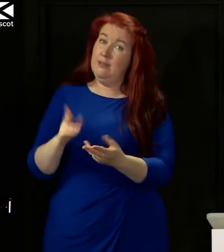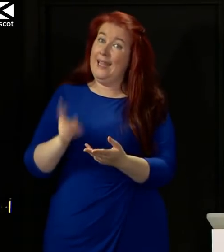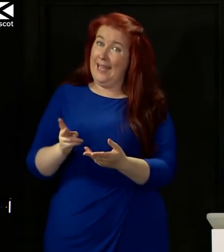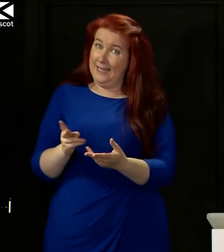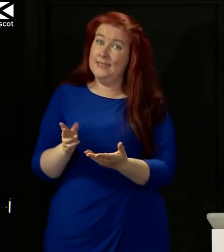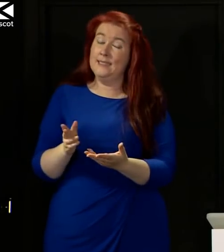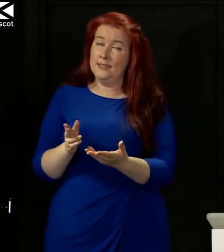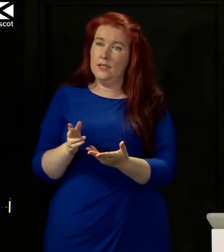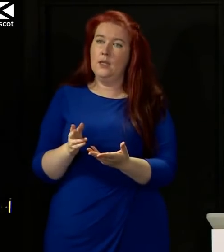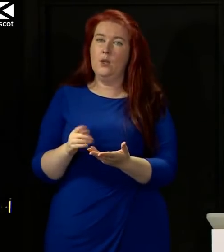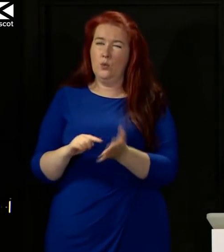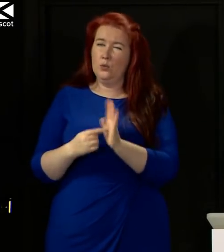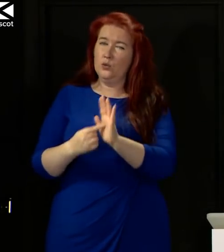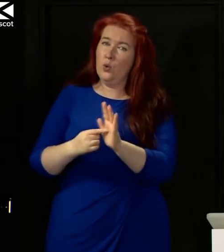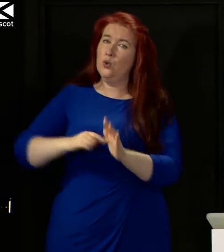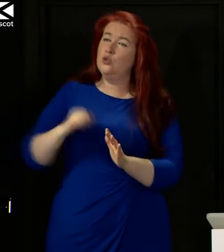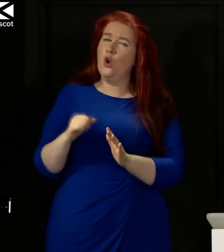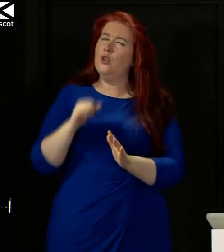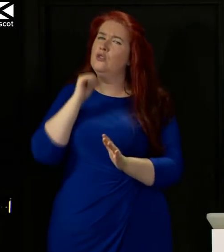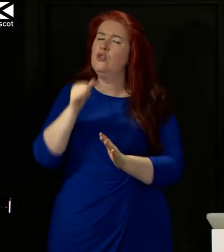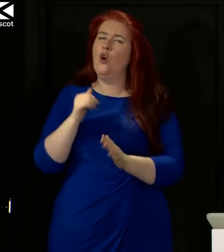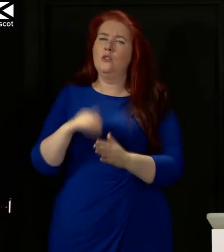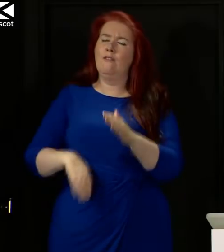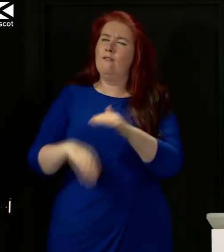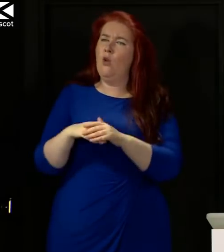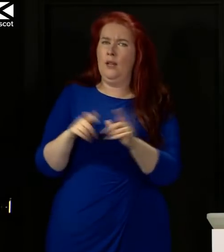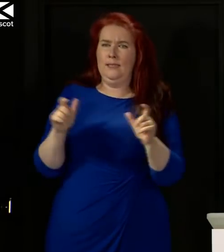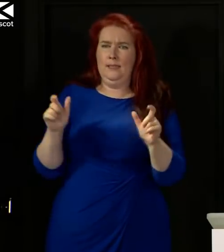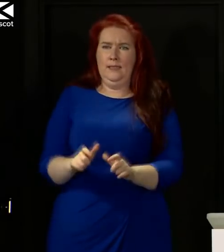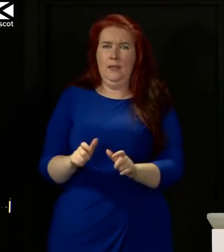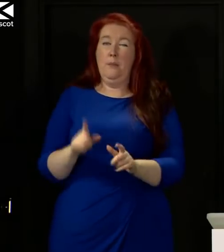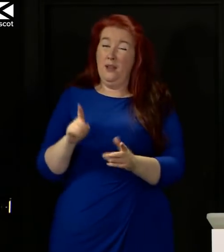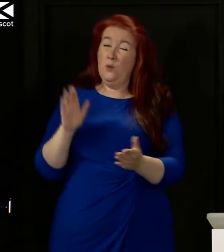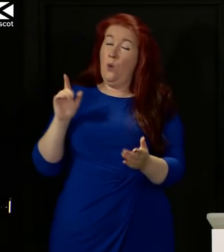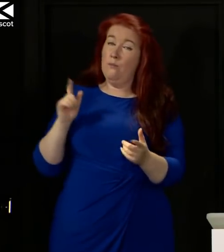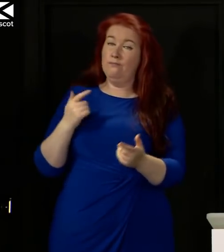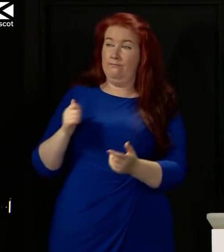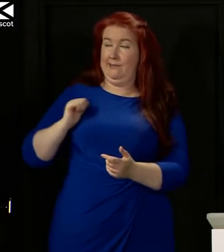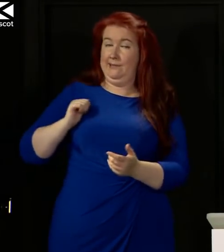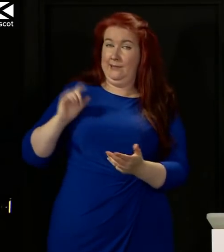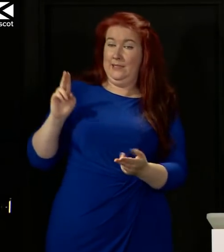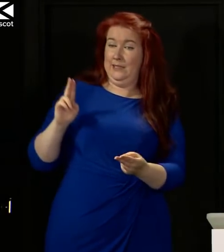is not quite at complete suppression of the virus, but is getting closer to that. Again,